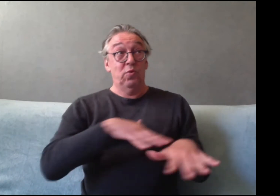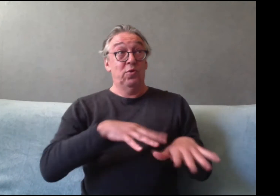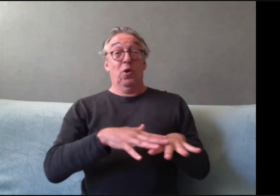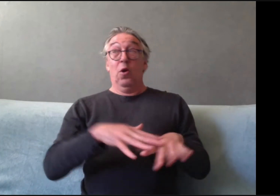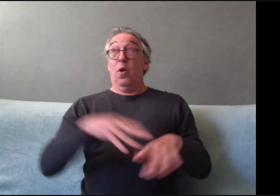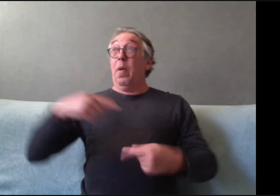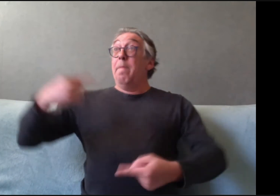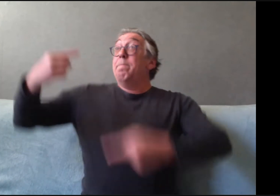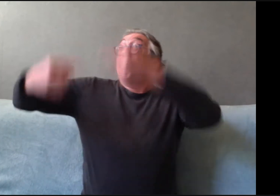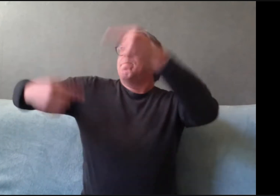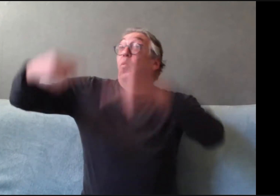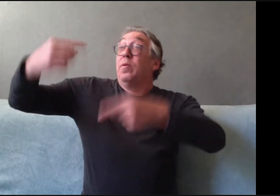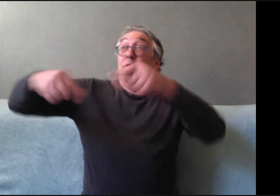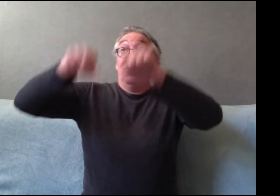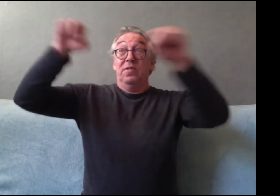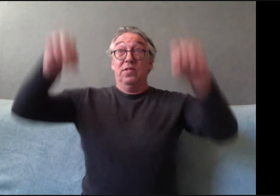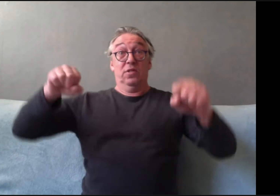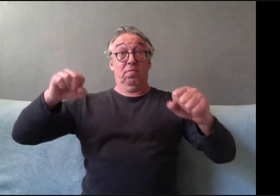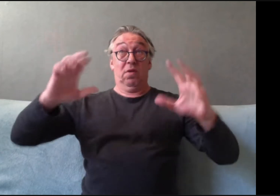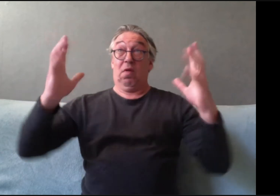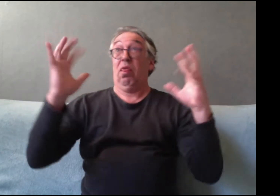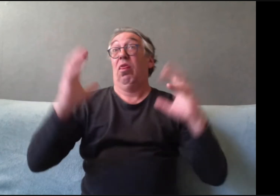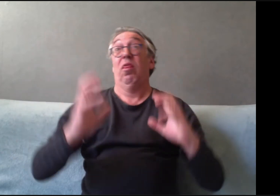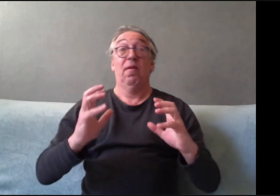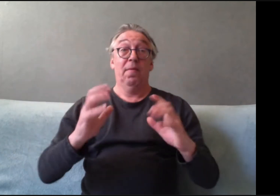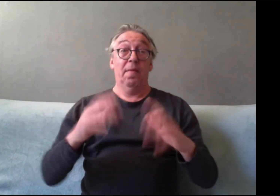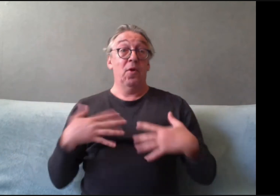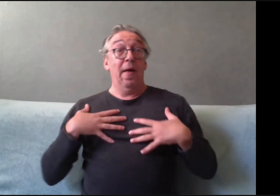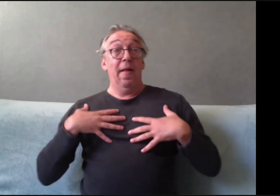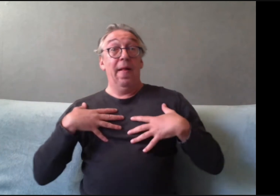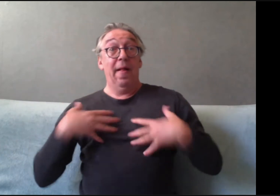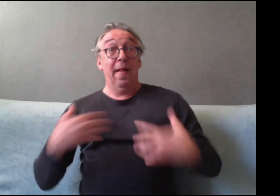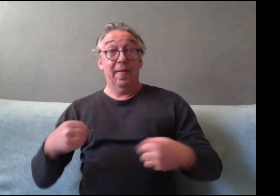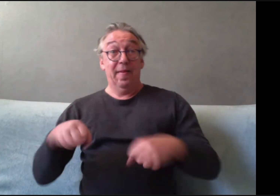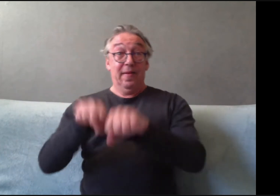and the health system are all in difficulty.